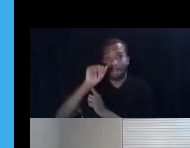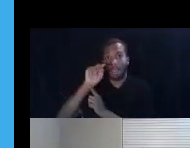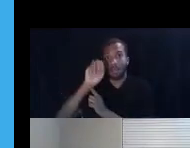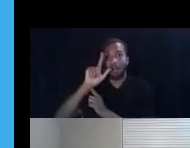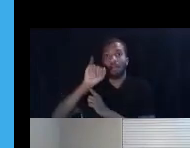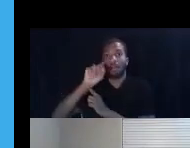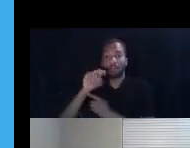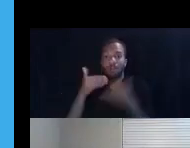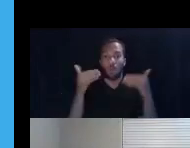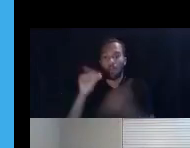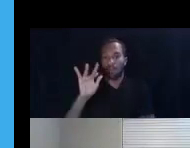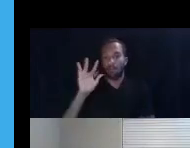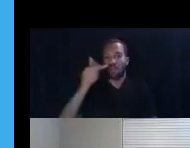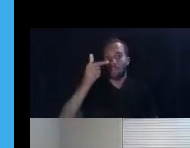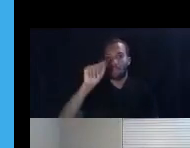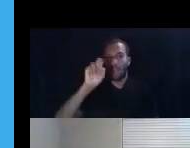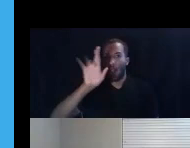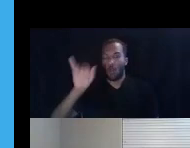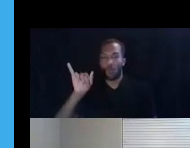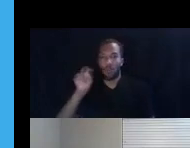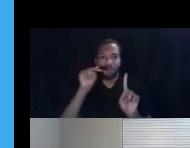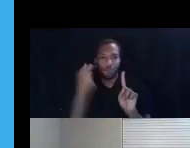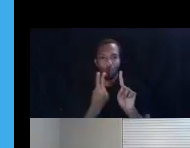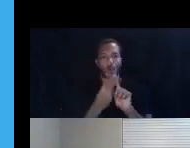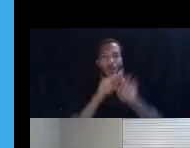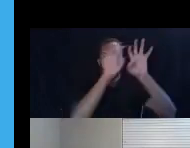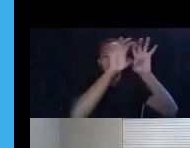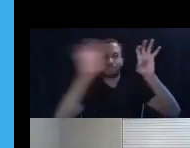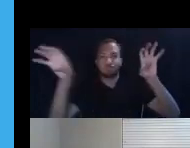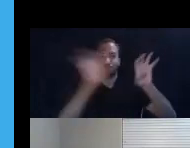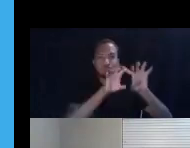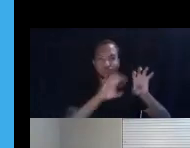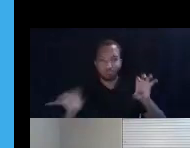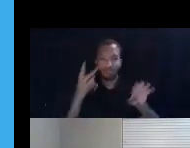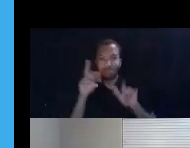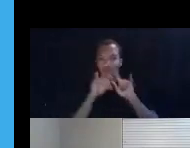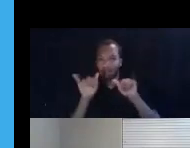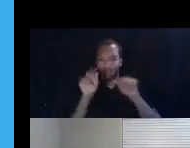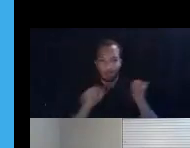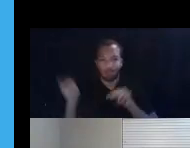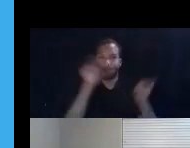So if you look to the top of your screen, you should see like three by three squares,